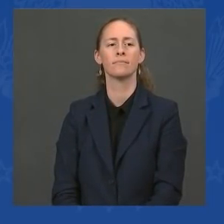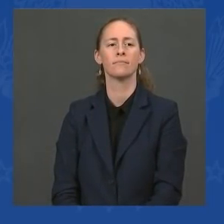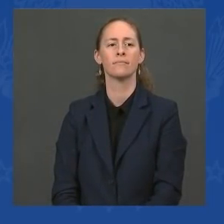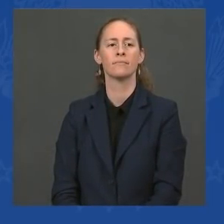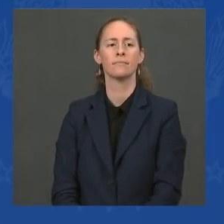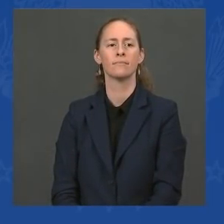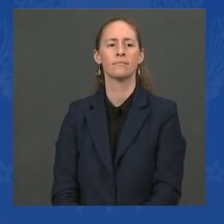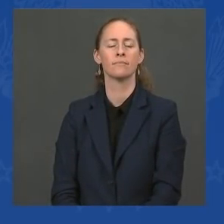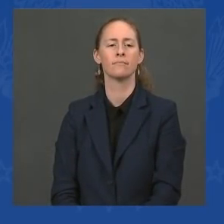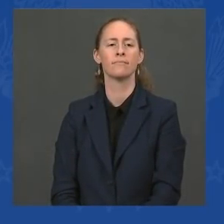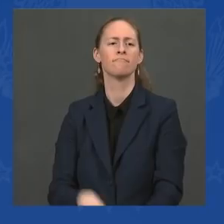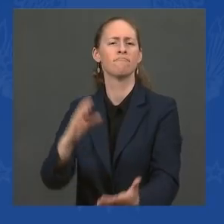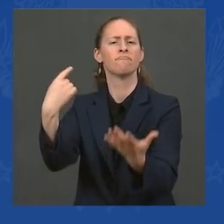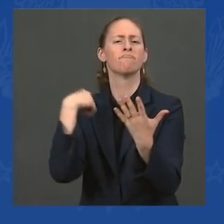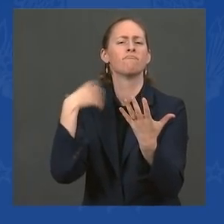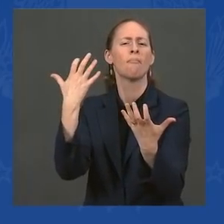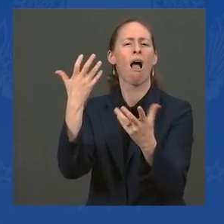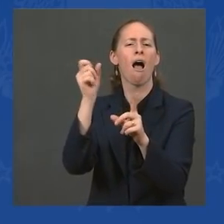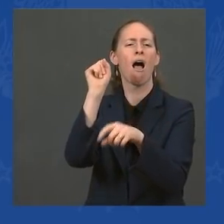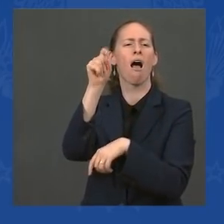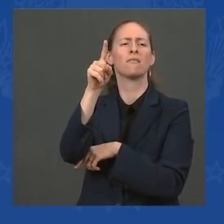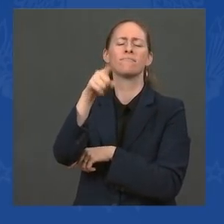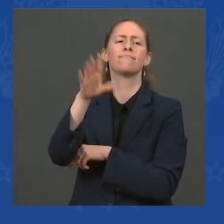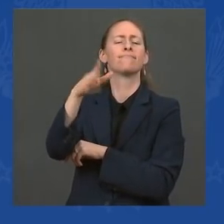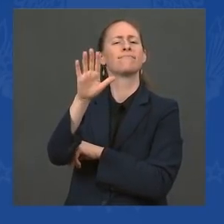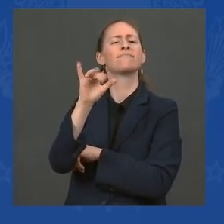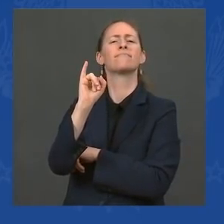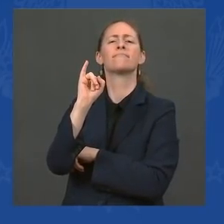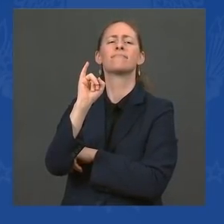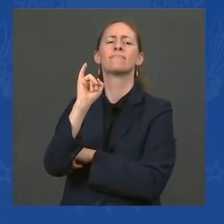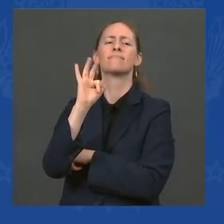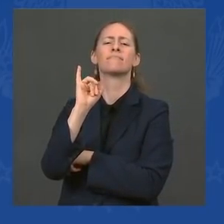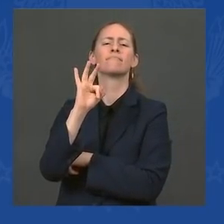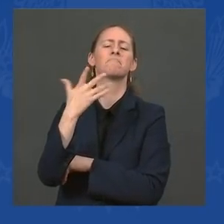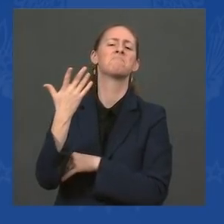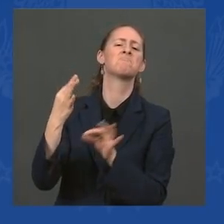If we don't -- if we default, even for a day or two,